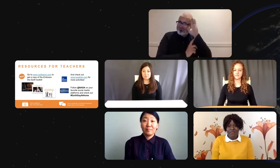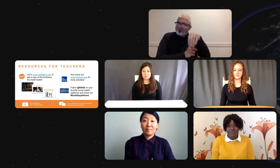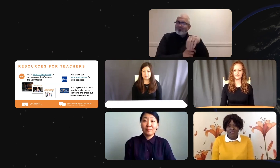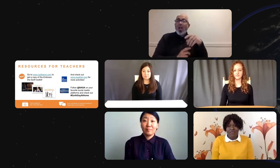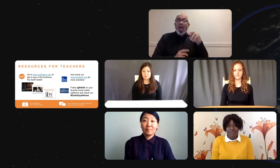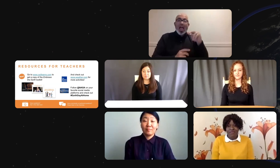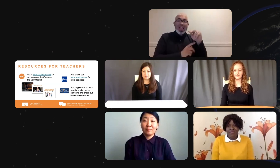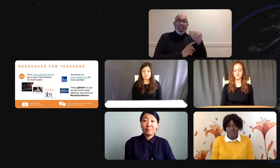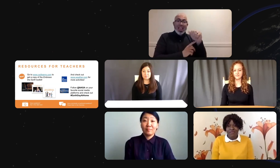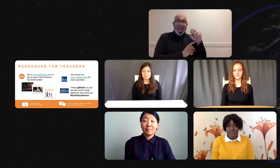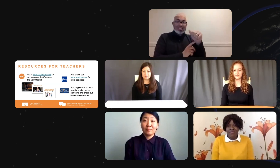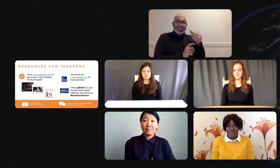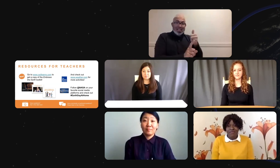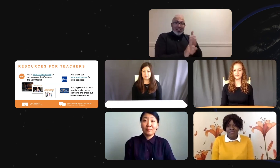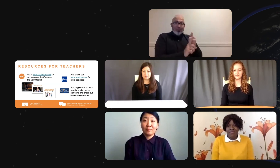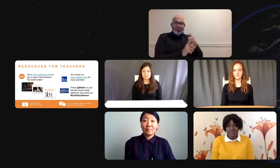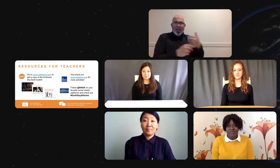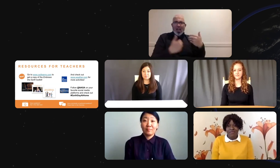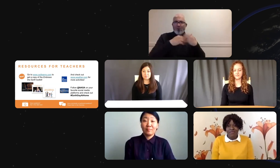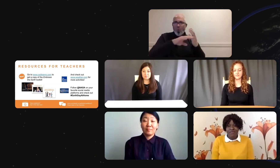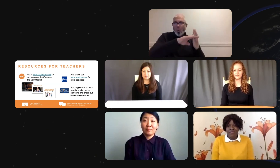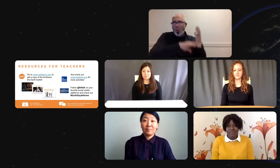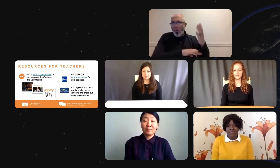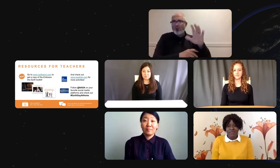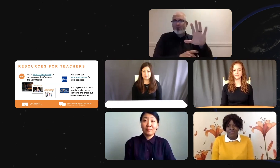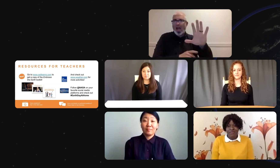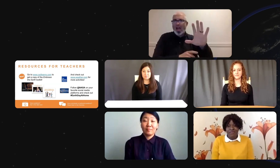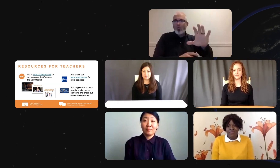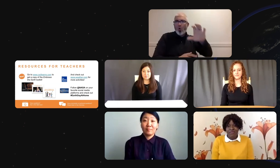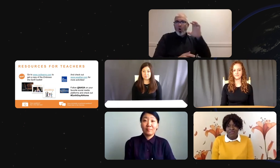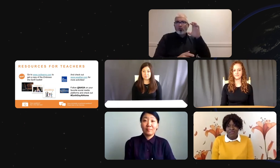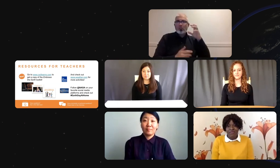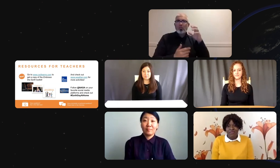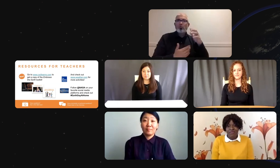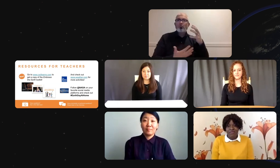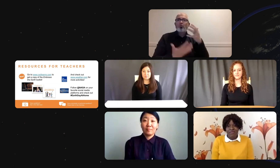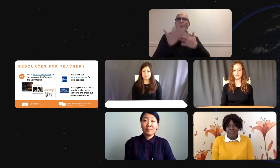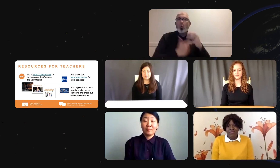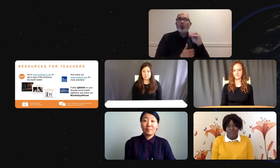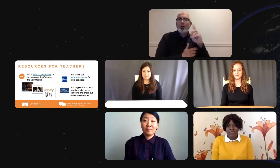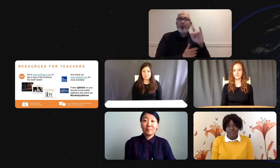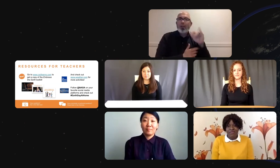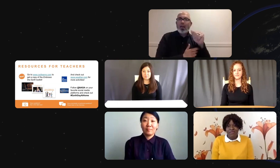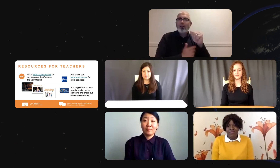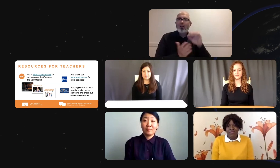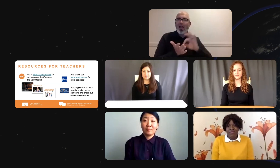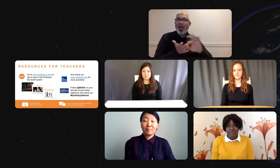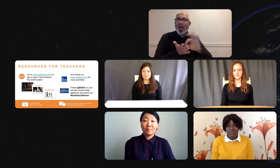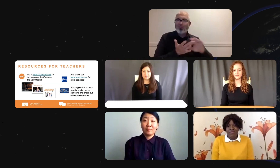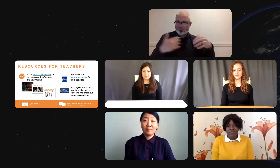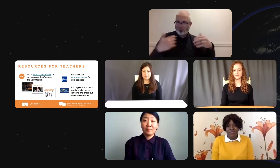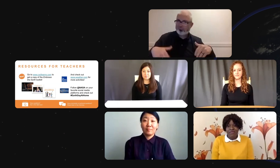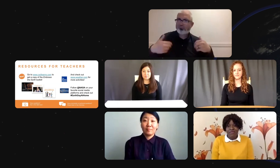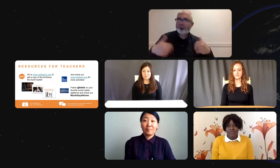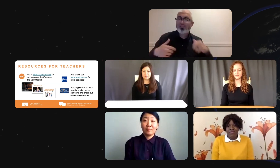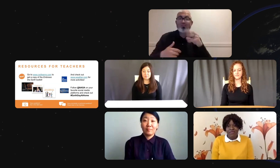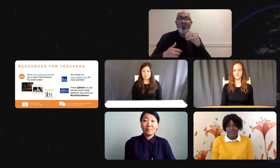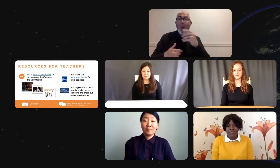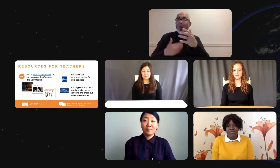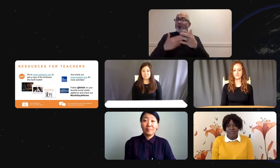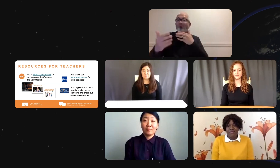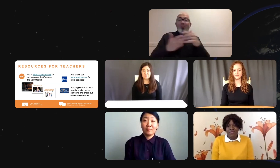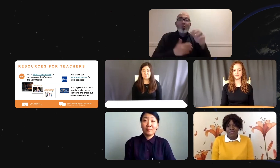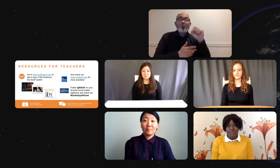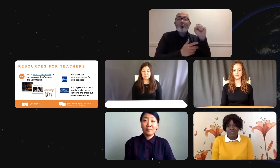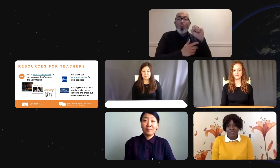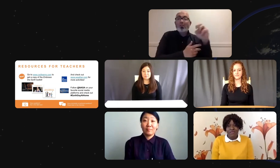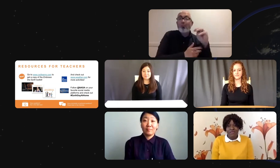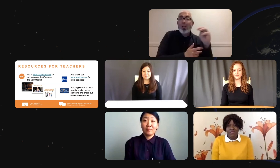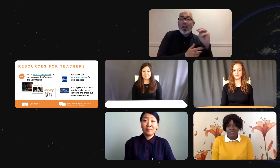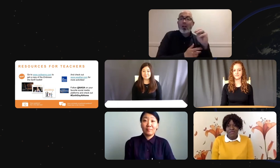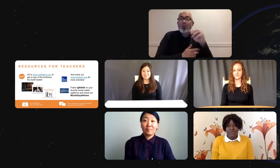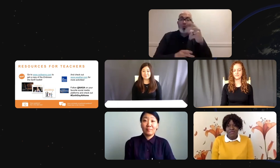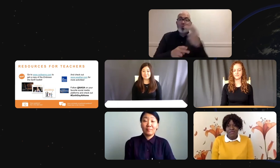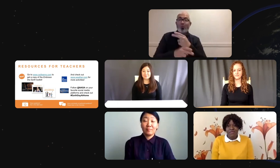Also, NASA has over 500 social media accounts.